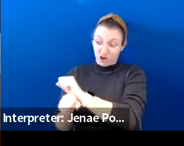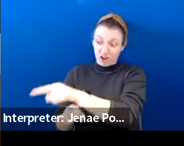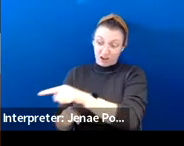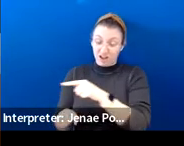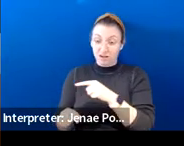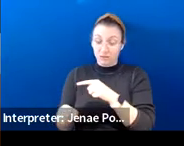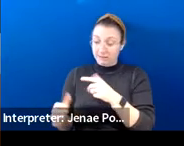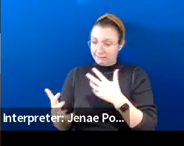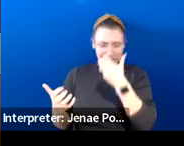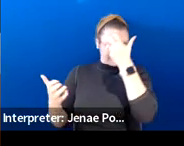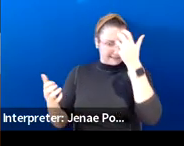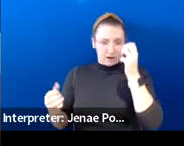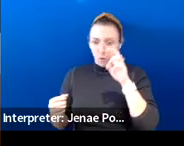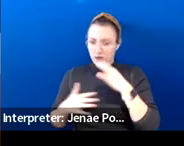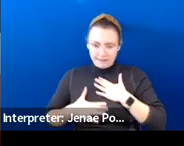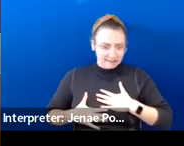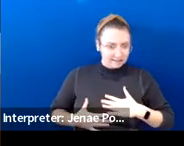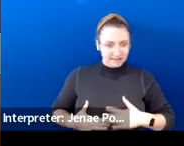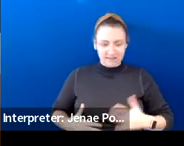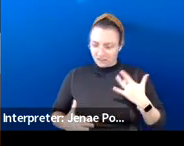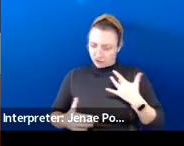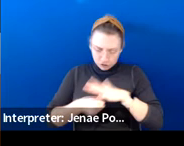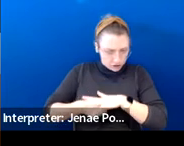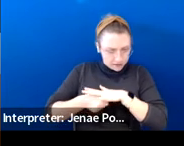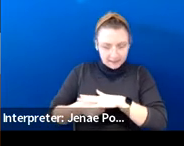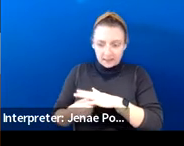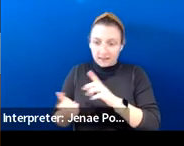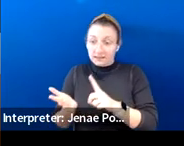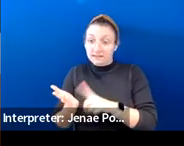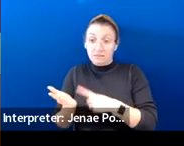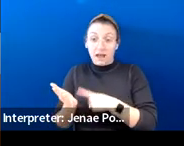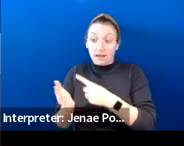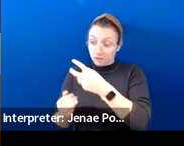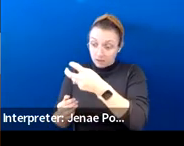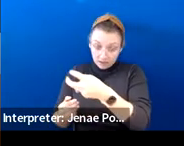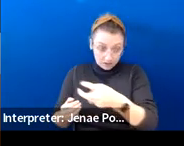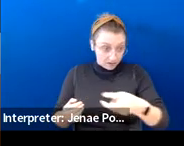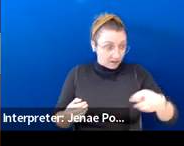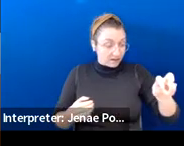or you may be depressed or how it is, and sometimes it might come out wrong on your family.